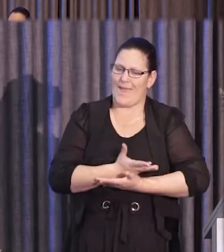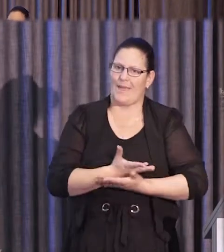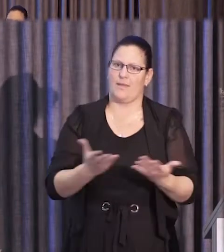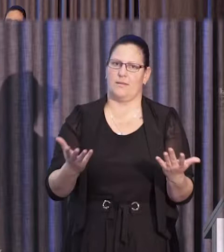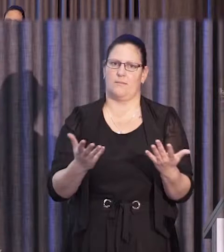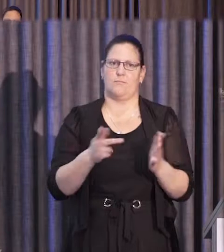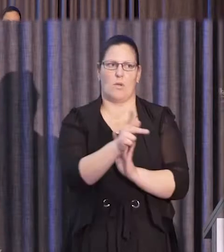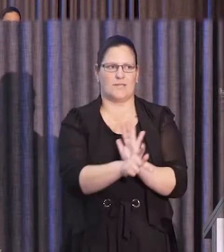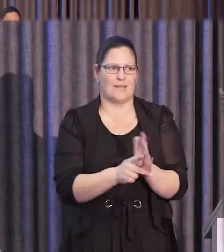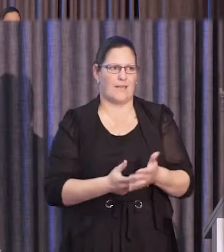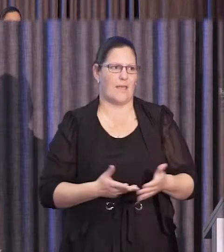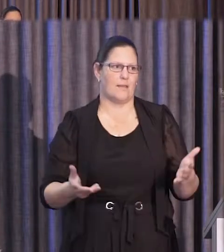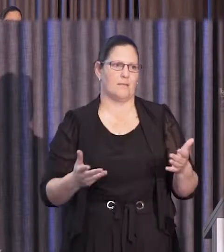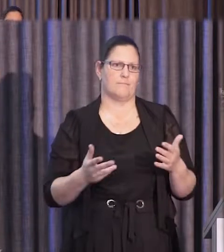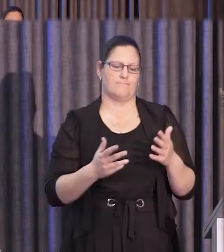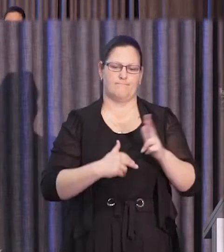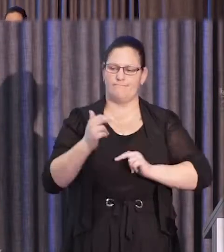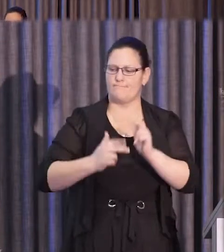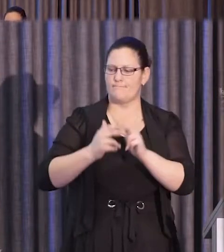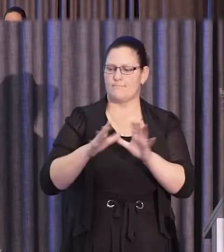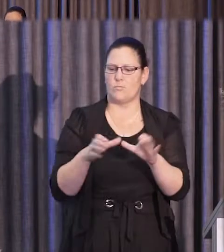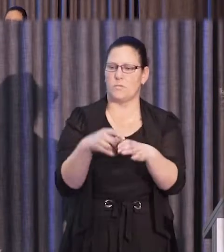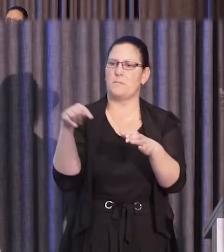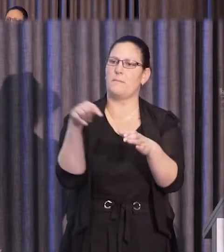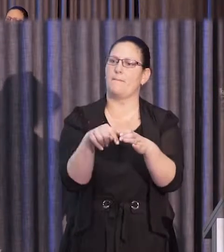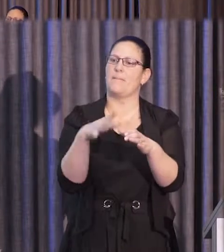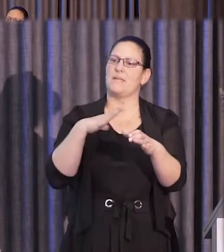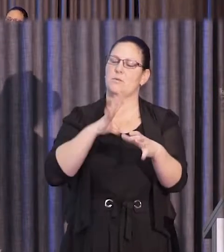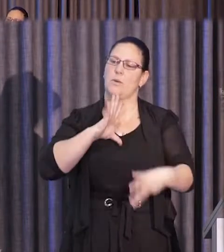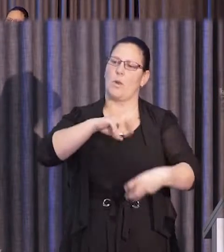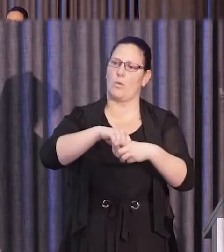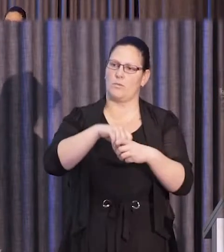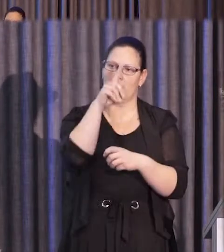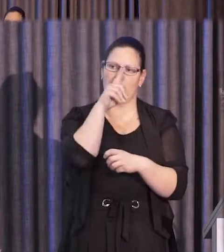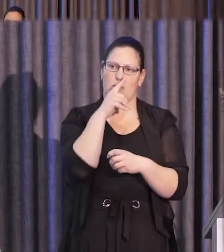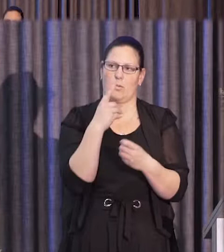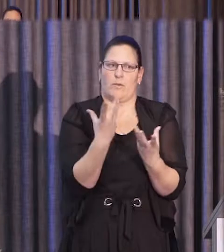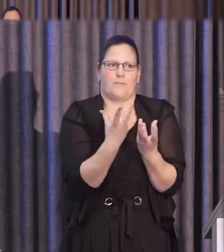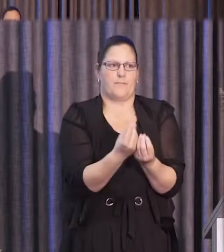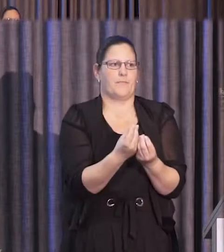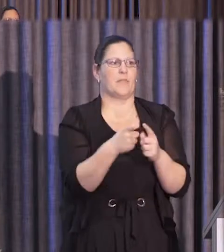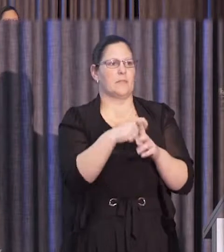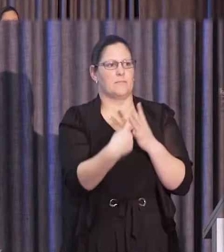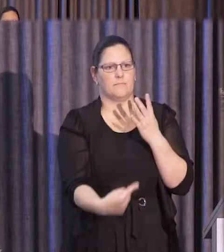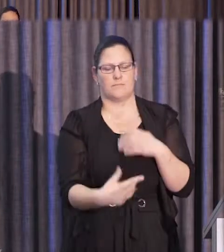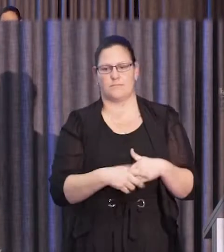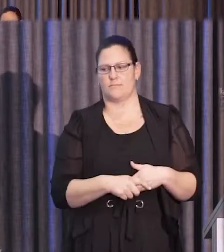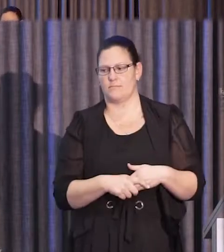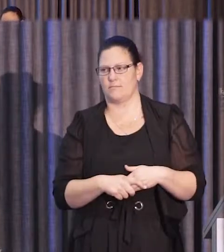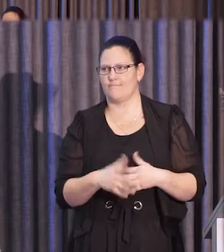impact on all people, including people with disability. (coughs) Excuse me.